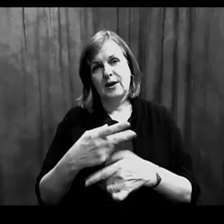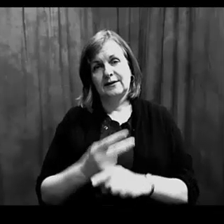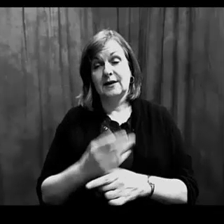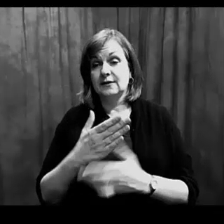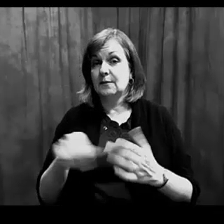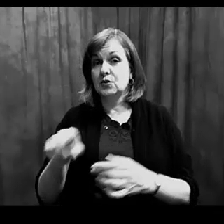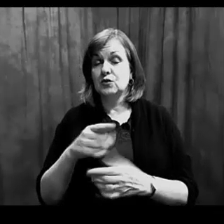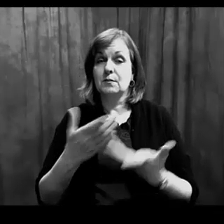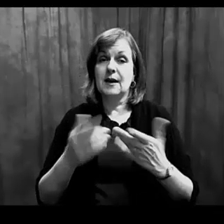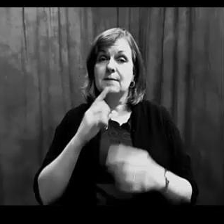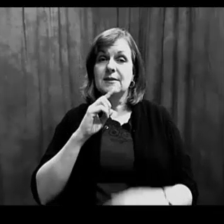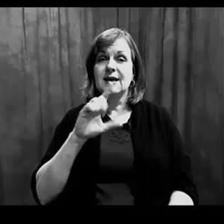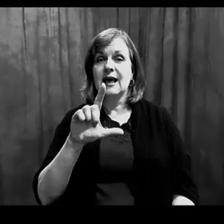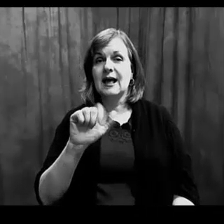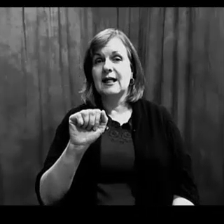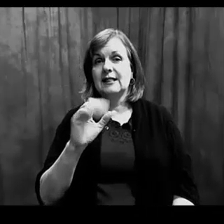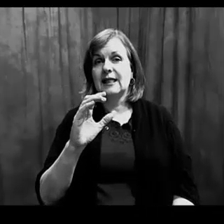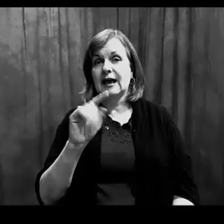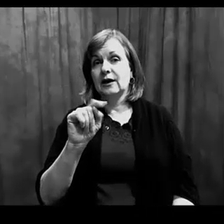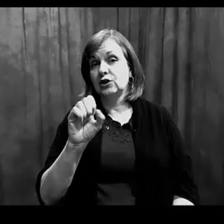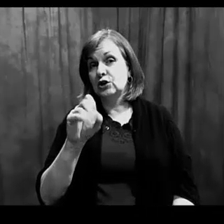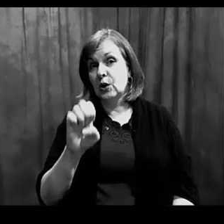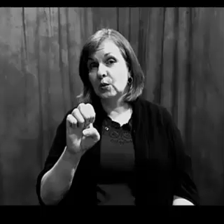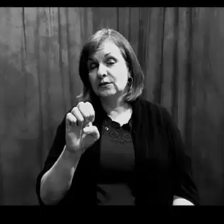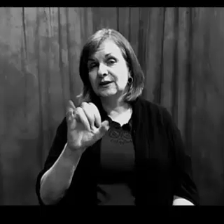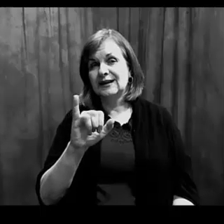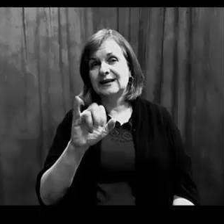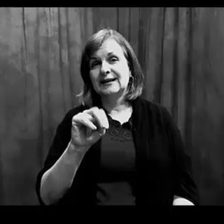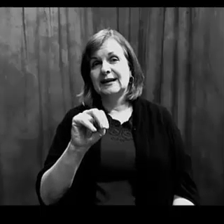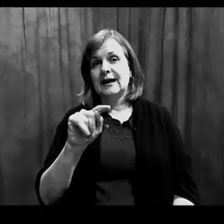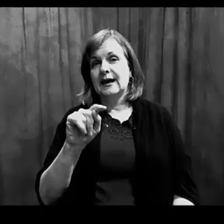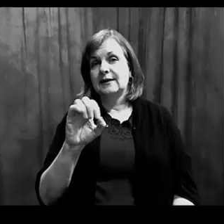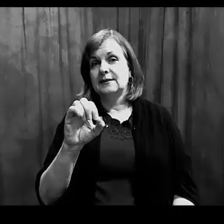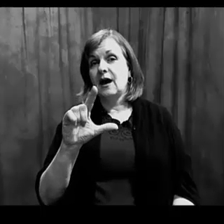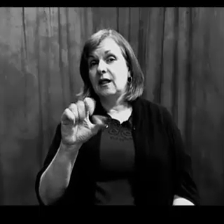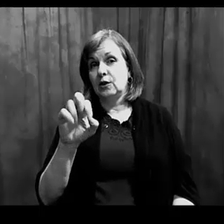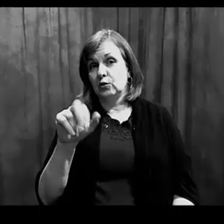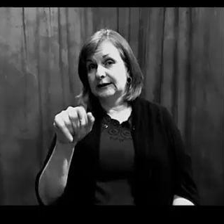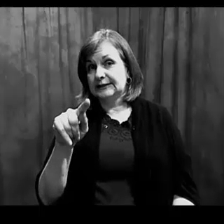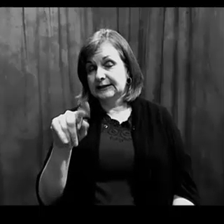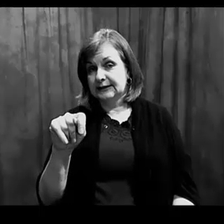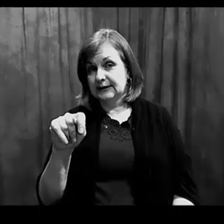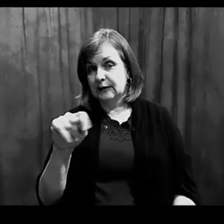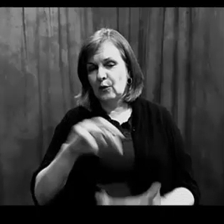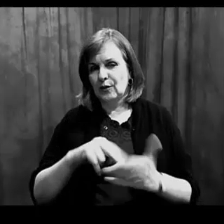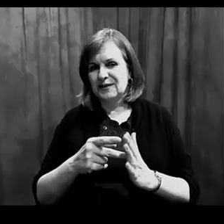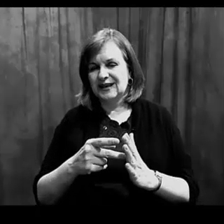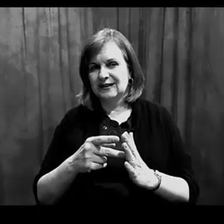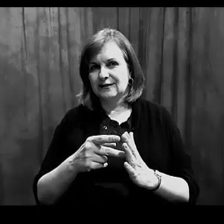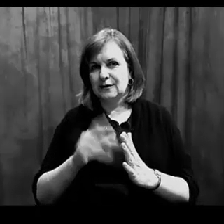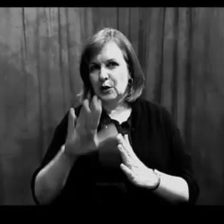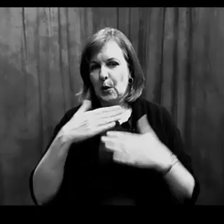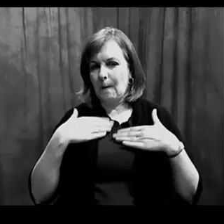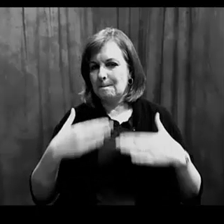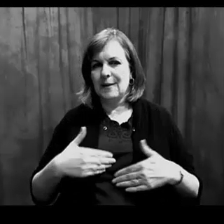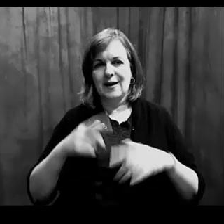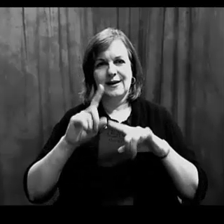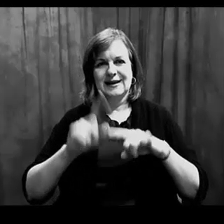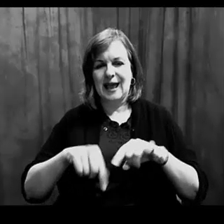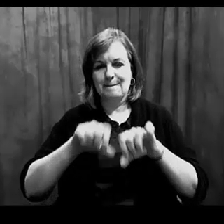some of you may be lactose intolerant meaning you can't break down